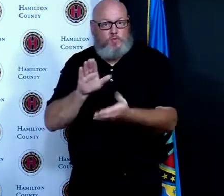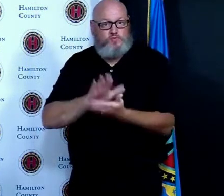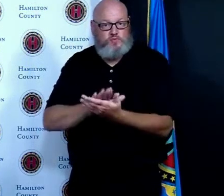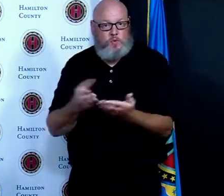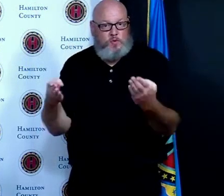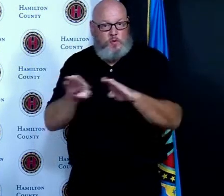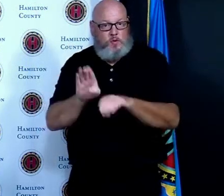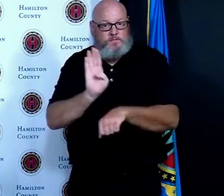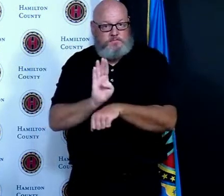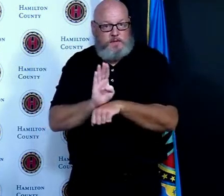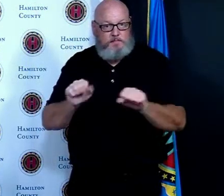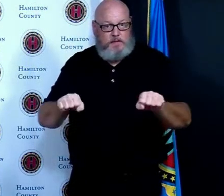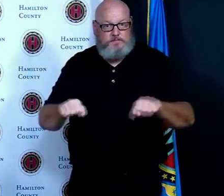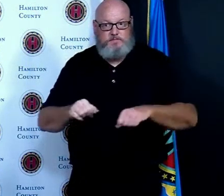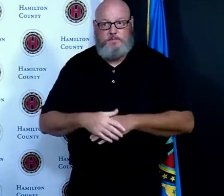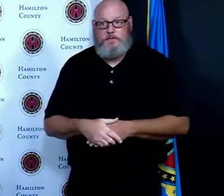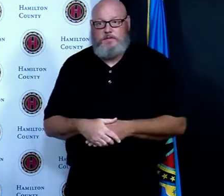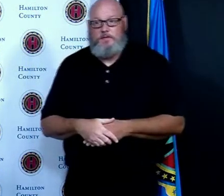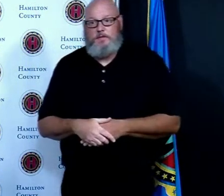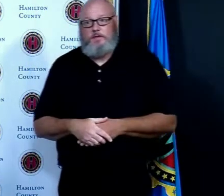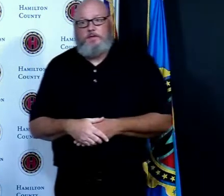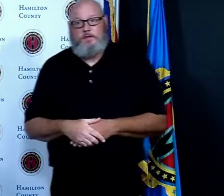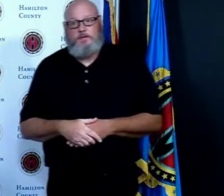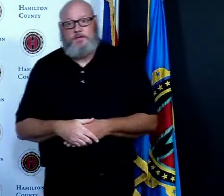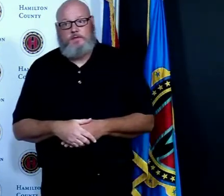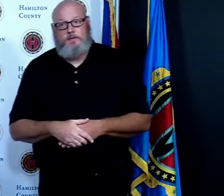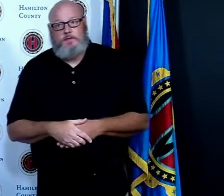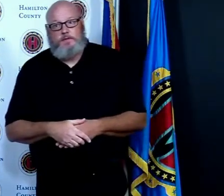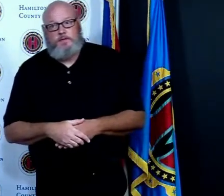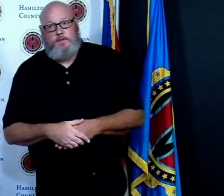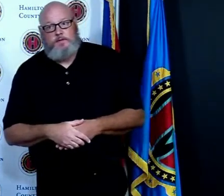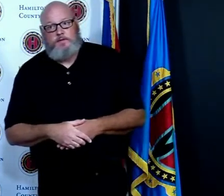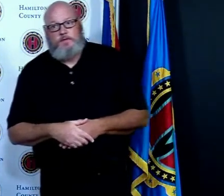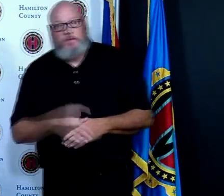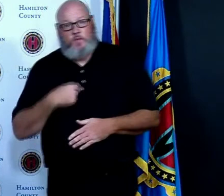not all of them but some of them we just saw that with cps a couple of weeks ago